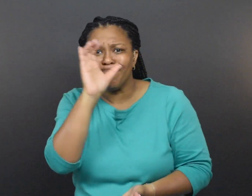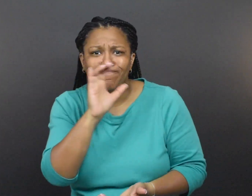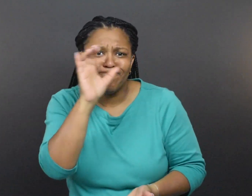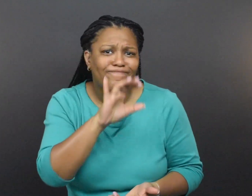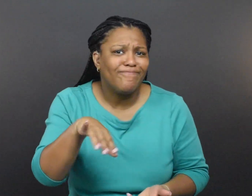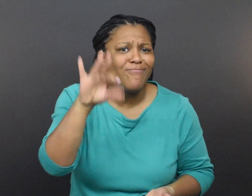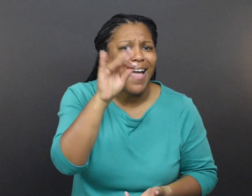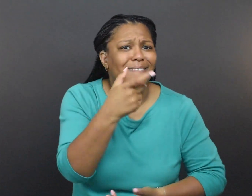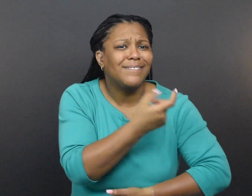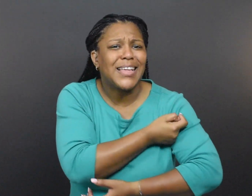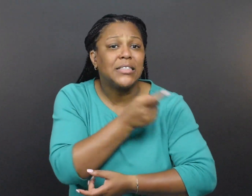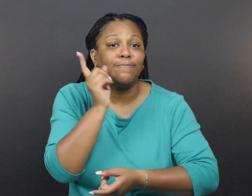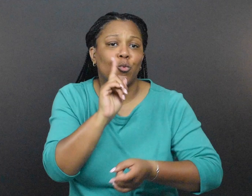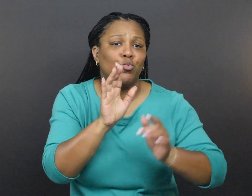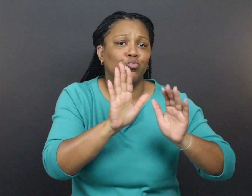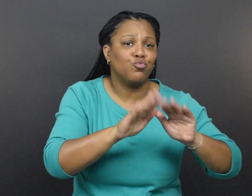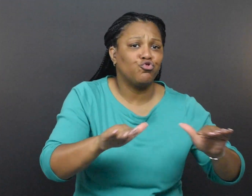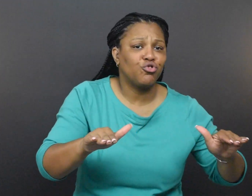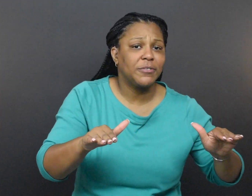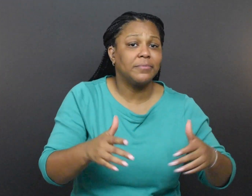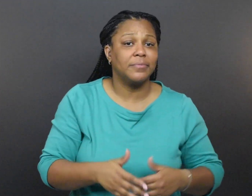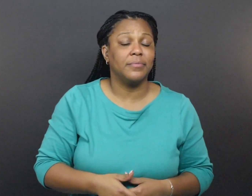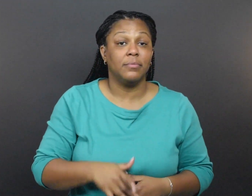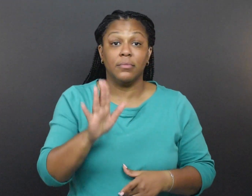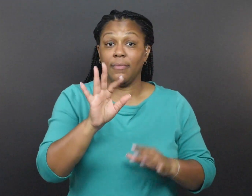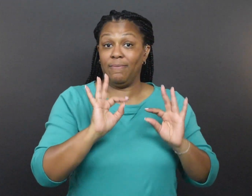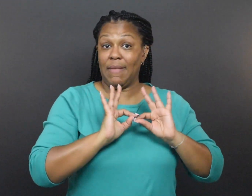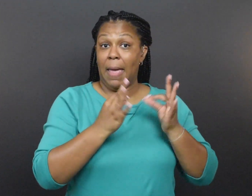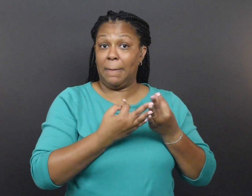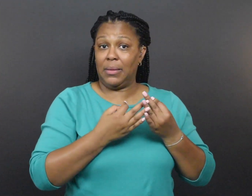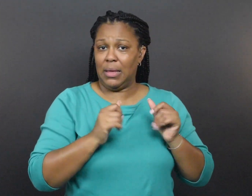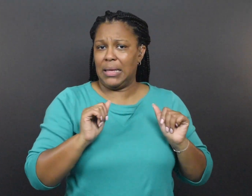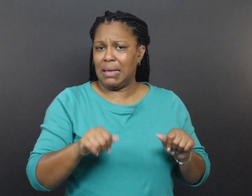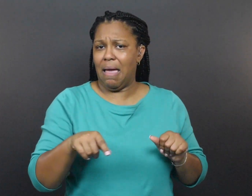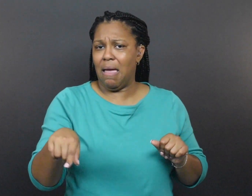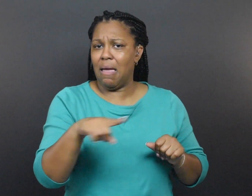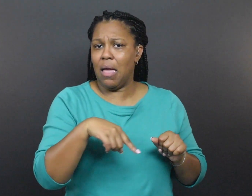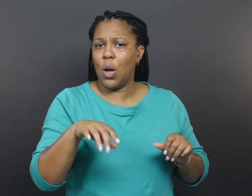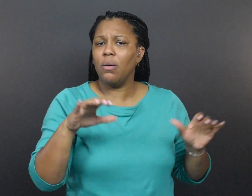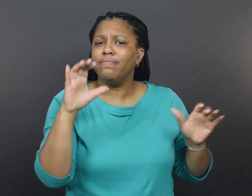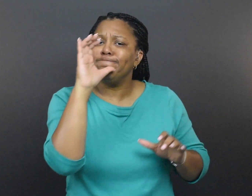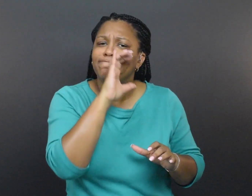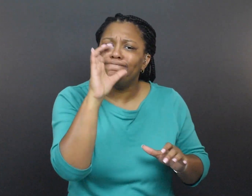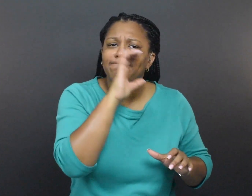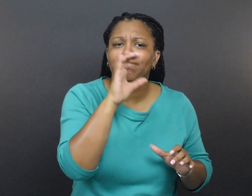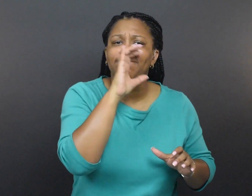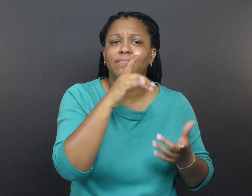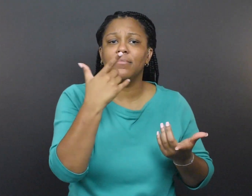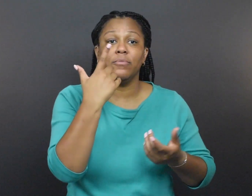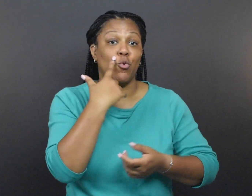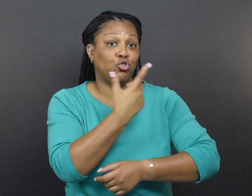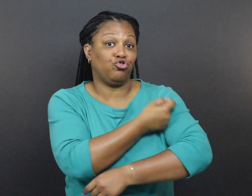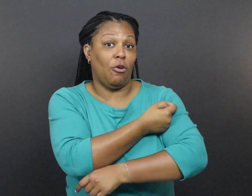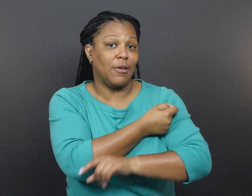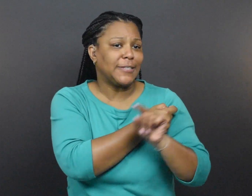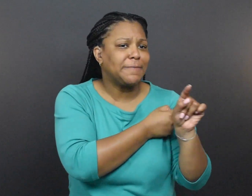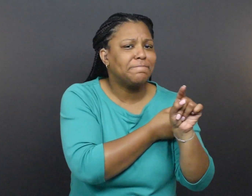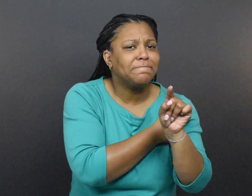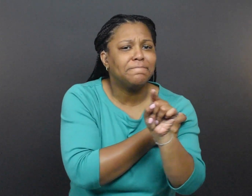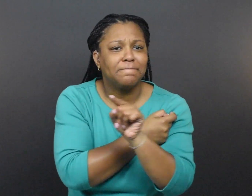Where Minnesotans can find a vaccine for children • Families can do the following to find shots: